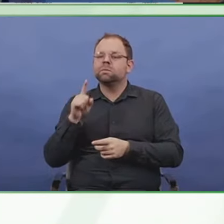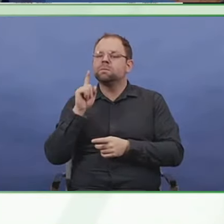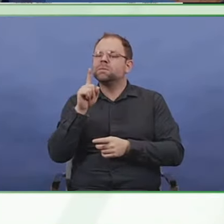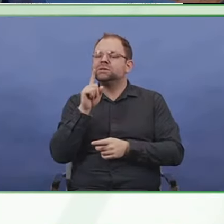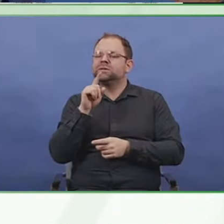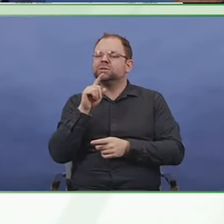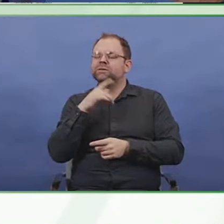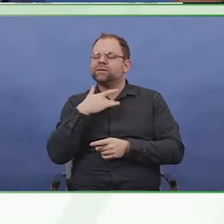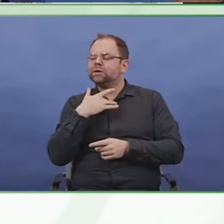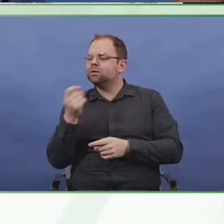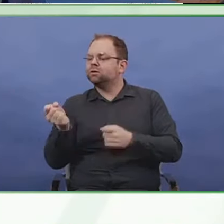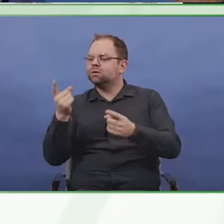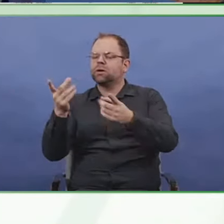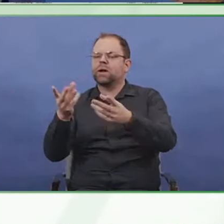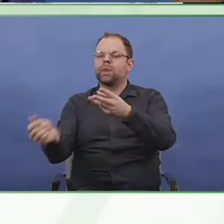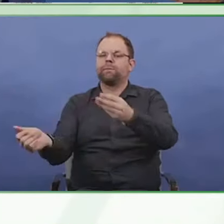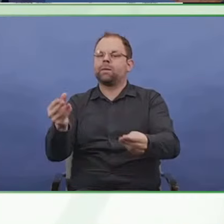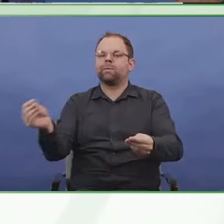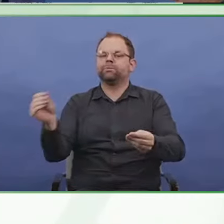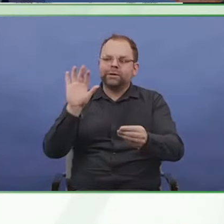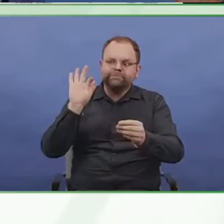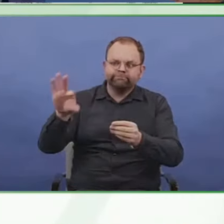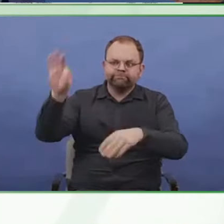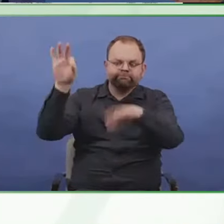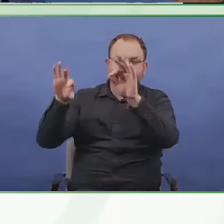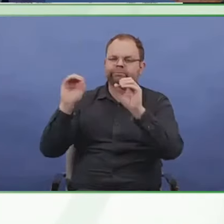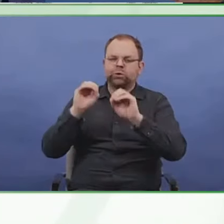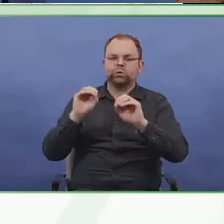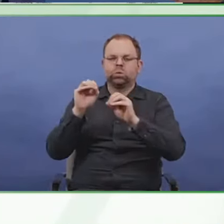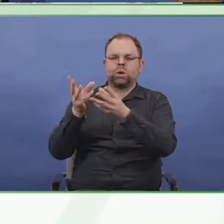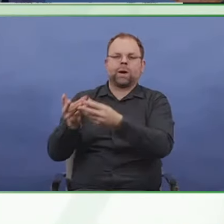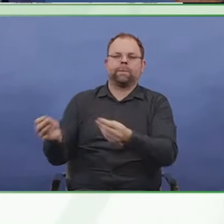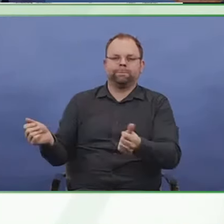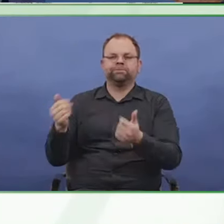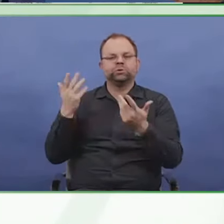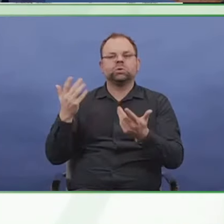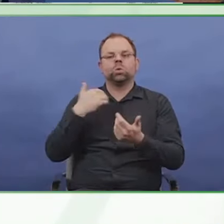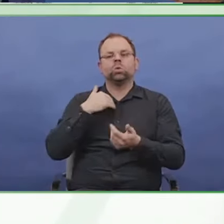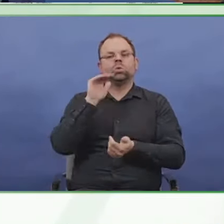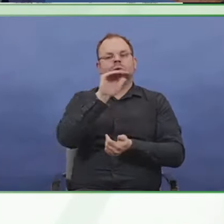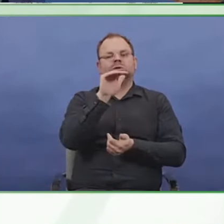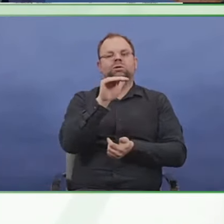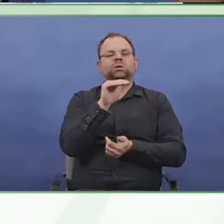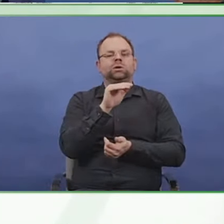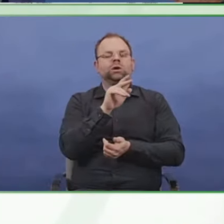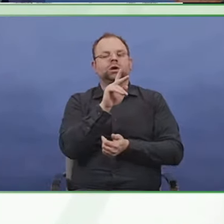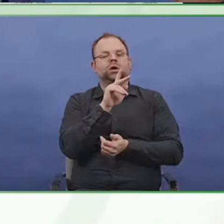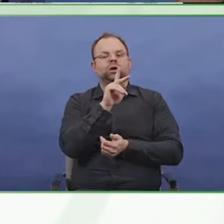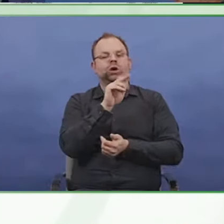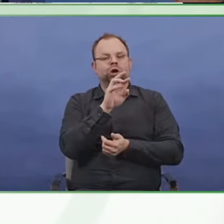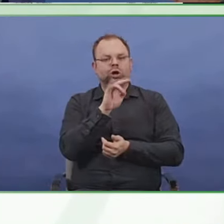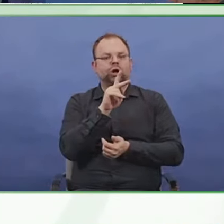And you know why we are not disclosing for the D disclosure identity on your resume? We have away said no don't do that.